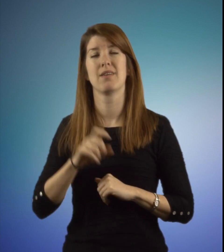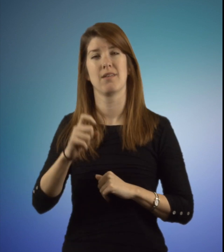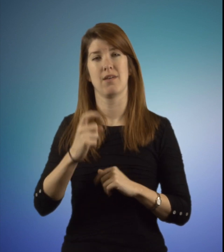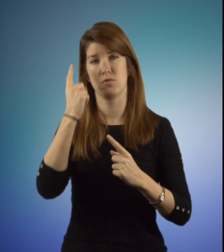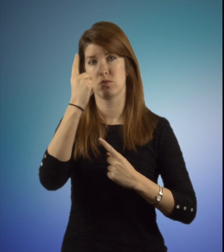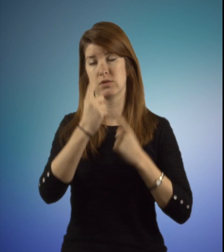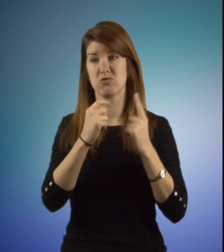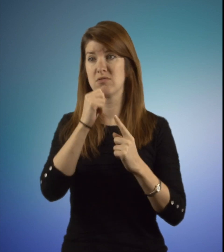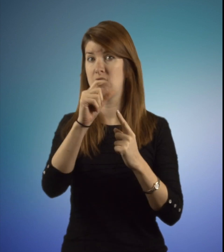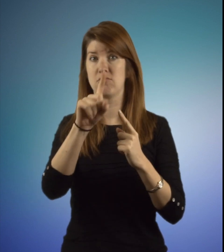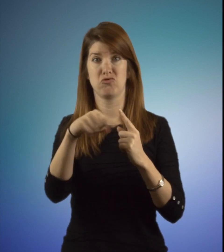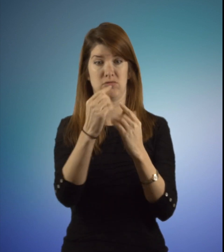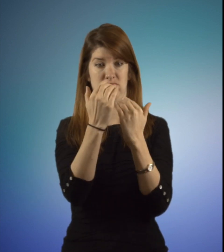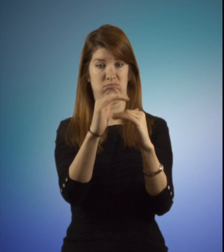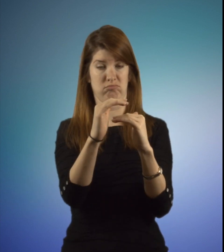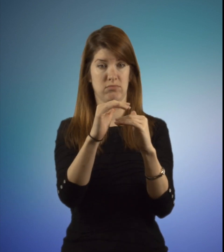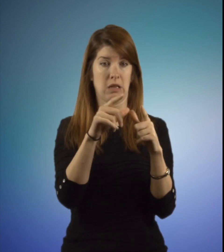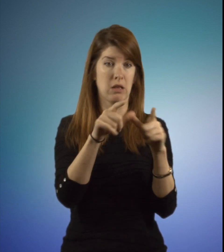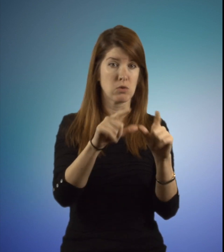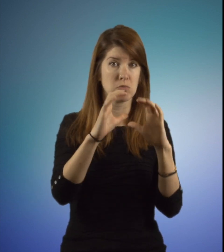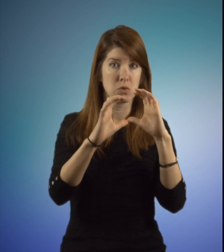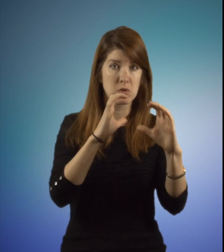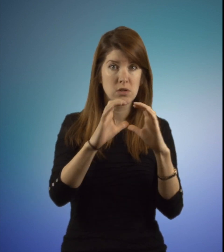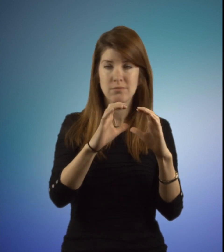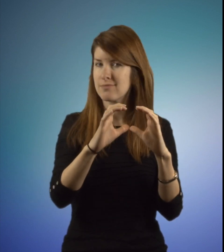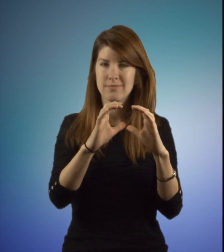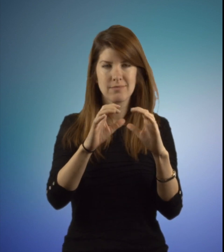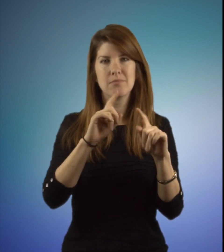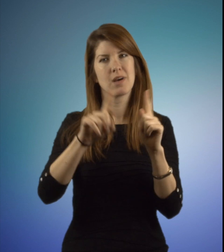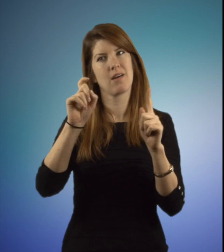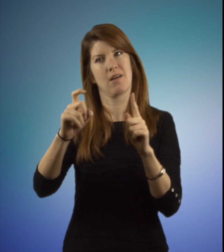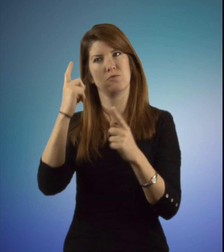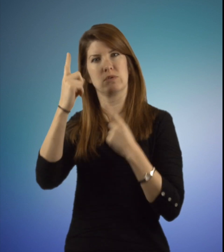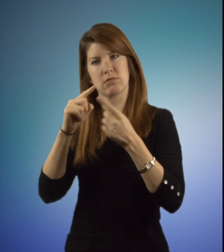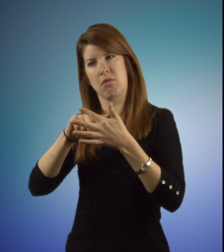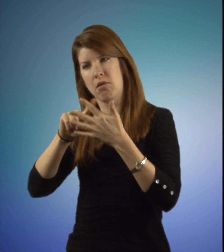In that area, we must consider not only their language and communication needs,